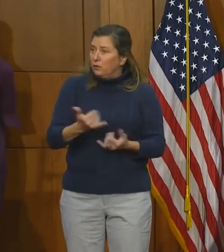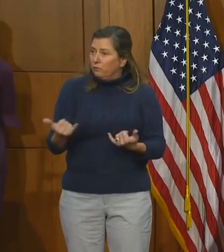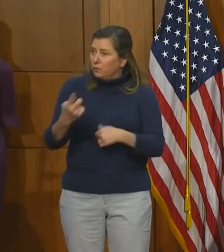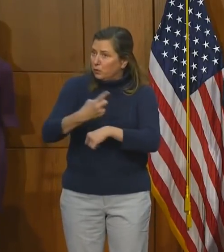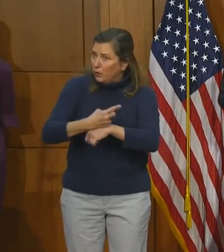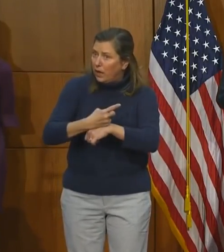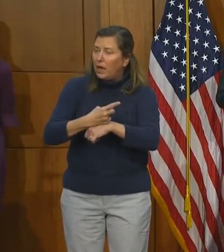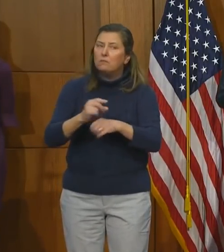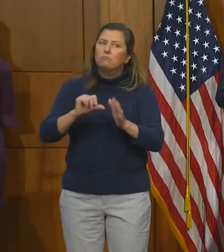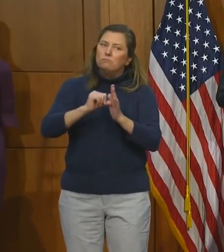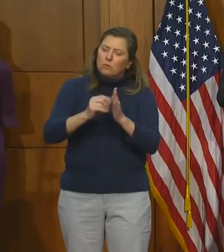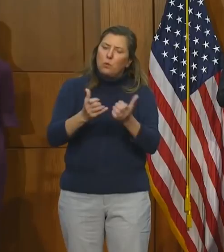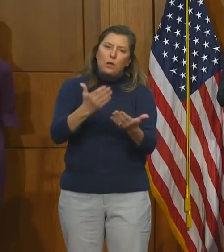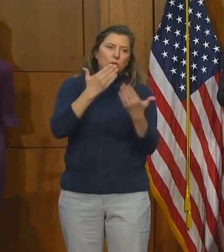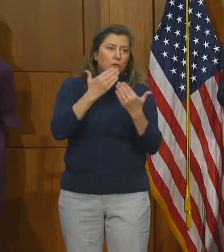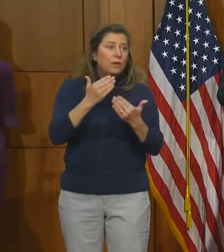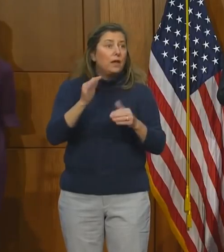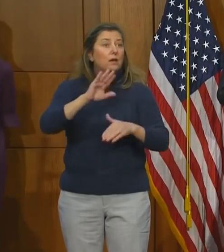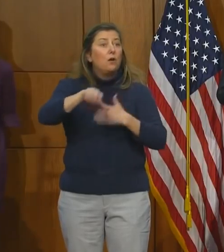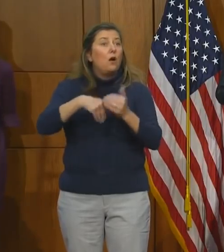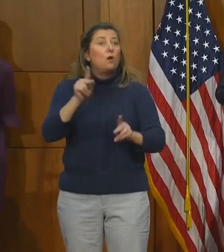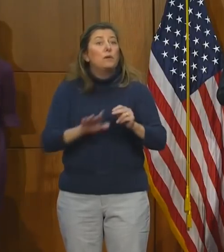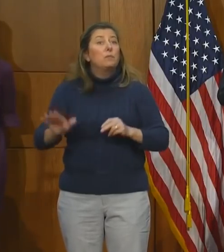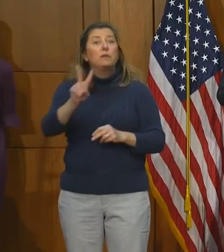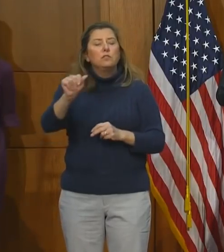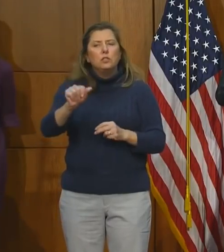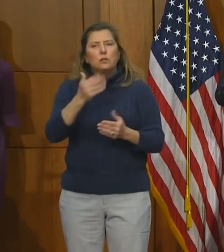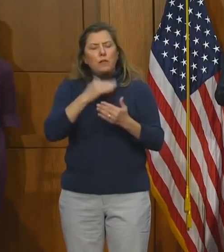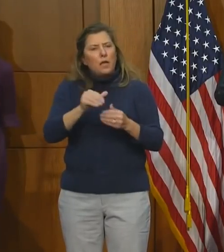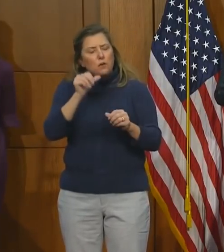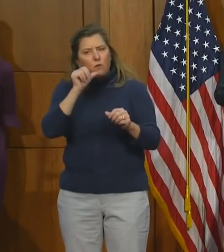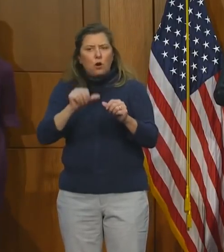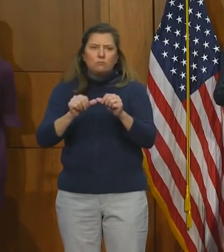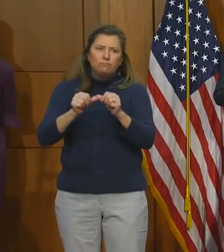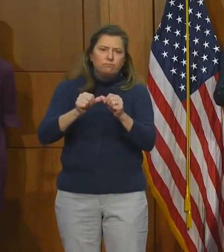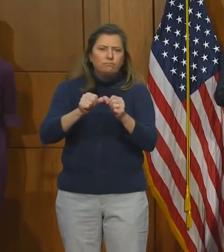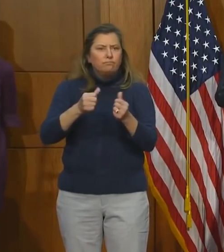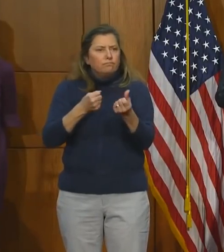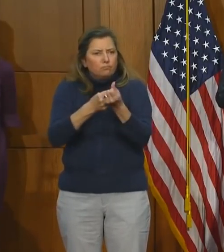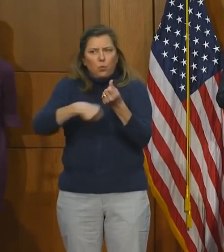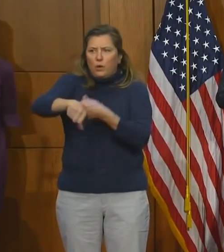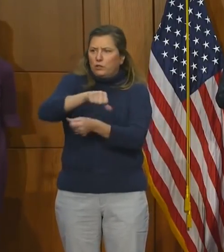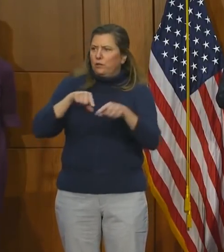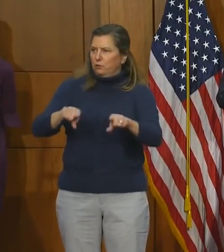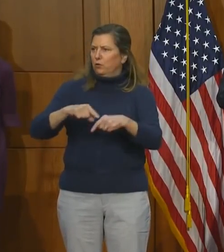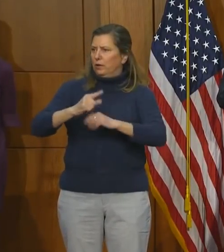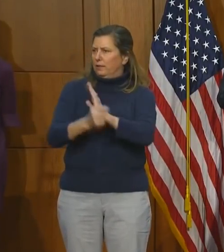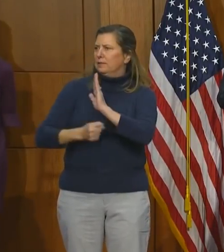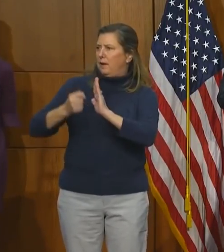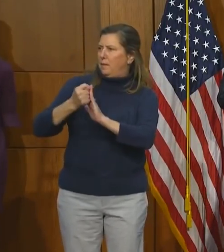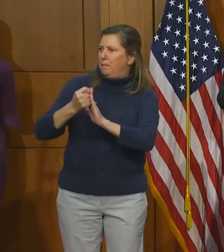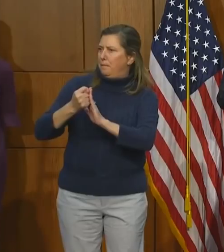ARE SAFE AND WE ARE WORKING TO PROTECT YOUR- I AGAIN WANT TO THANK GOVERNOR NORTHAM FOR HAVING ME HERE TODAY. MOREOVER I WANT TO THANK ALL THE